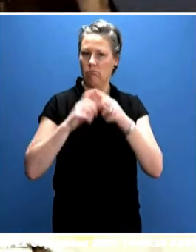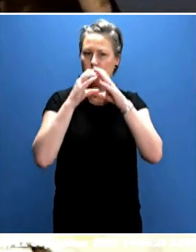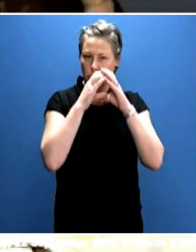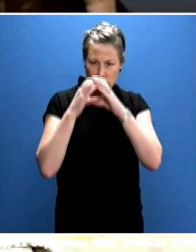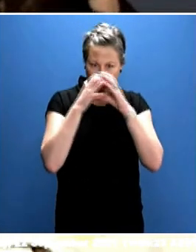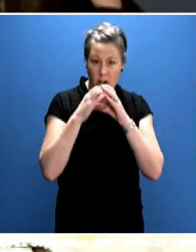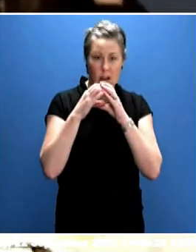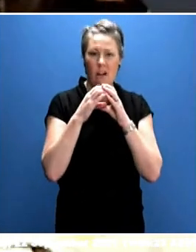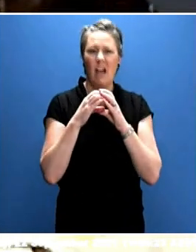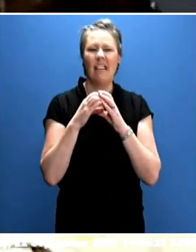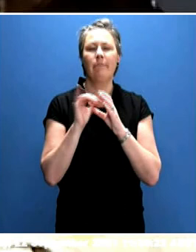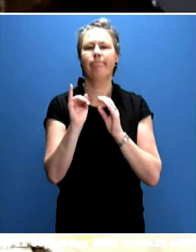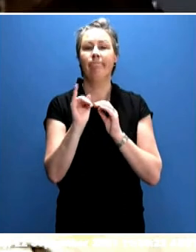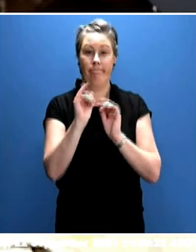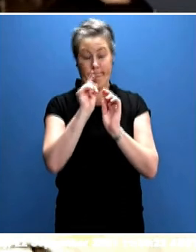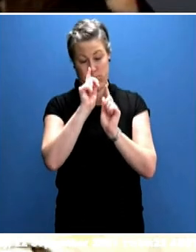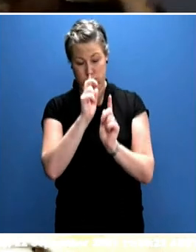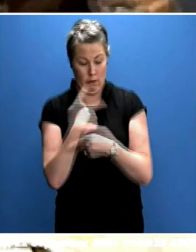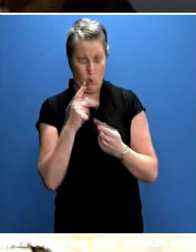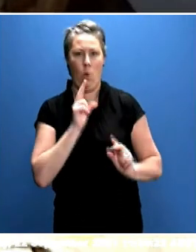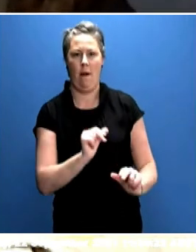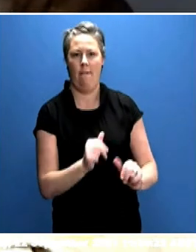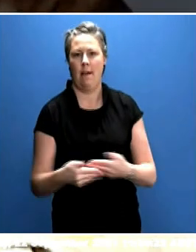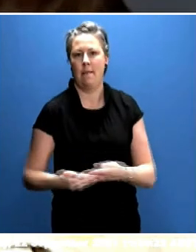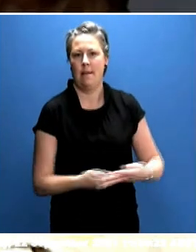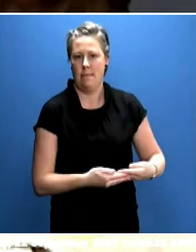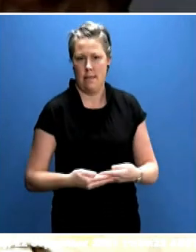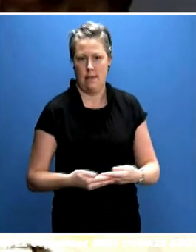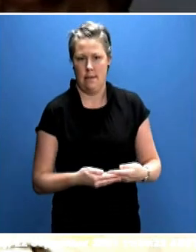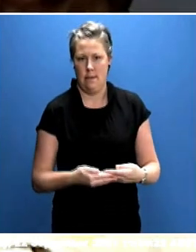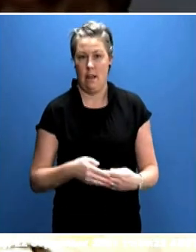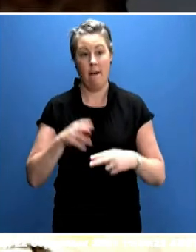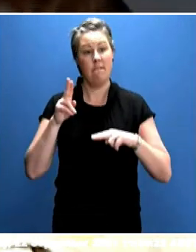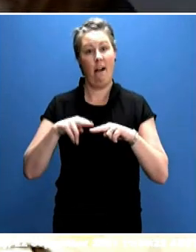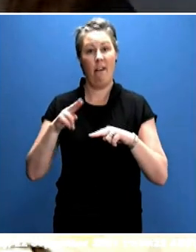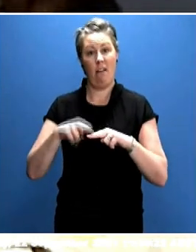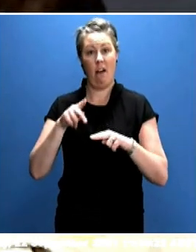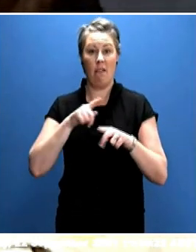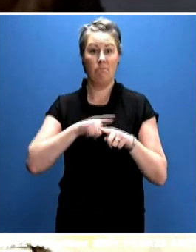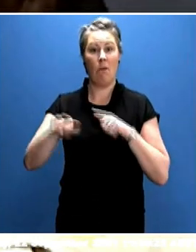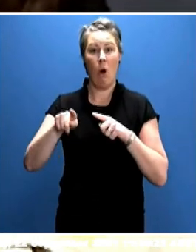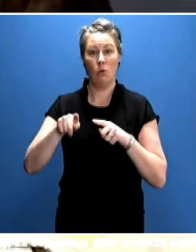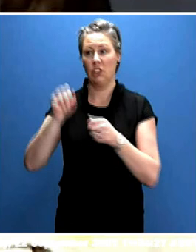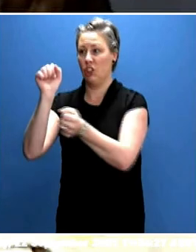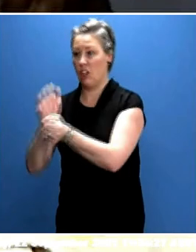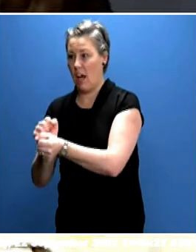and was utterly unable to look after the client. The father spent his time in and out of jail as well.